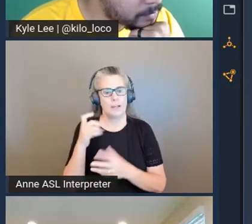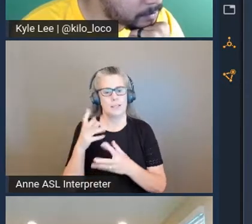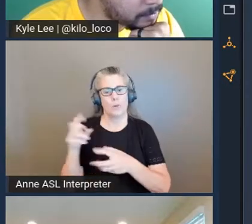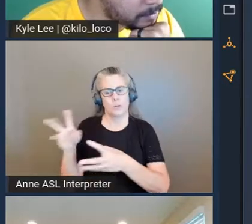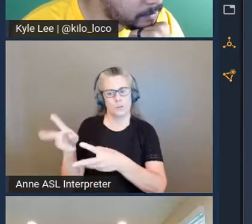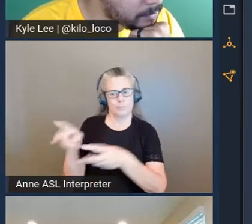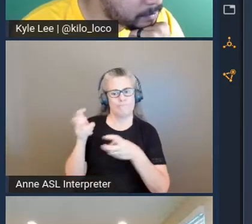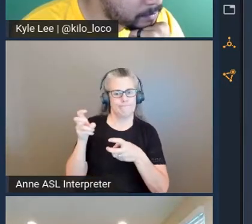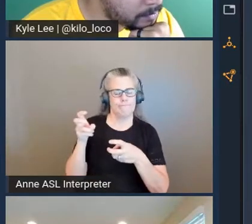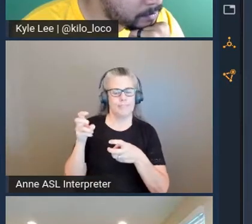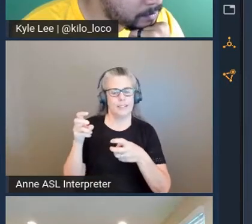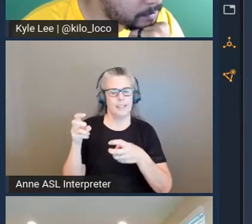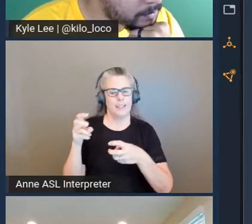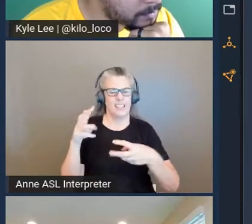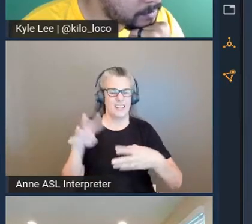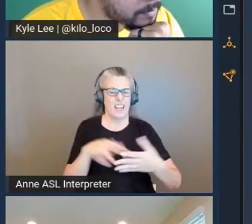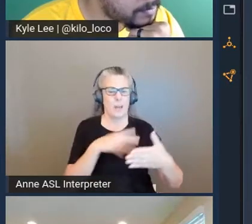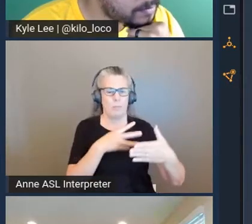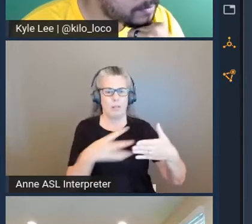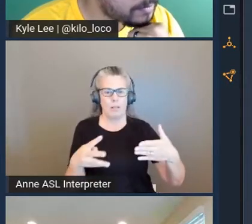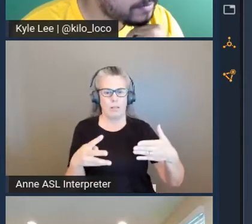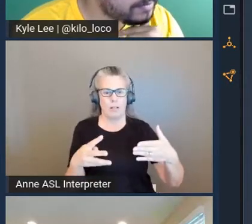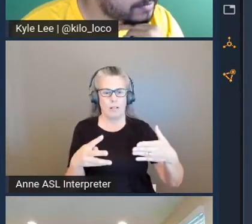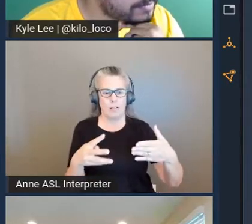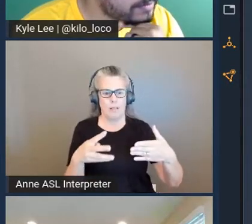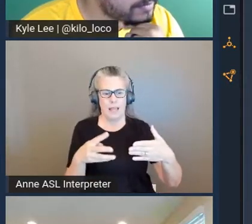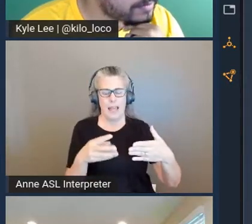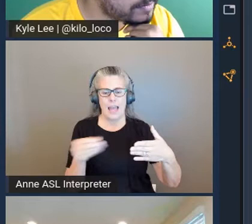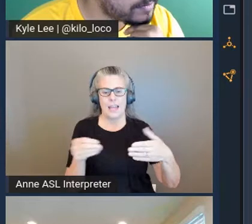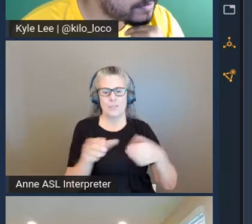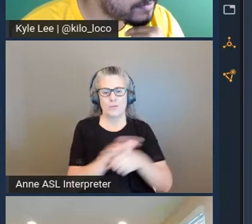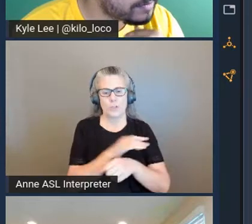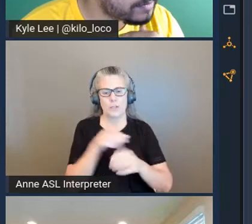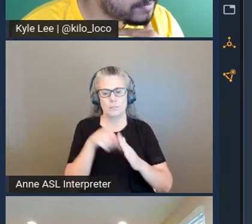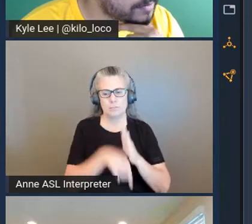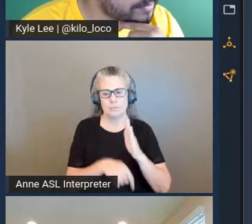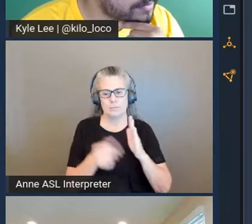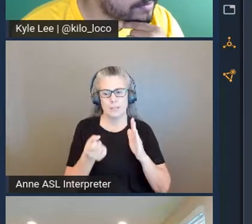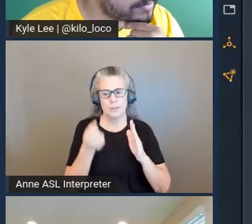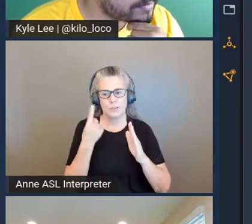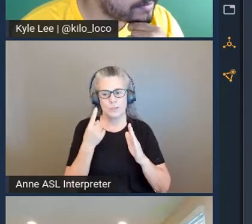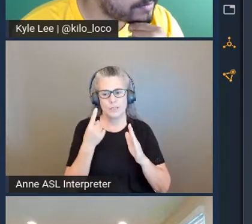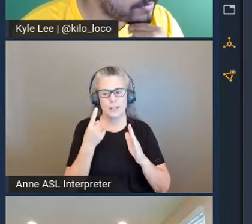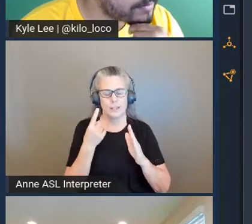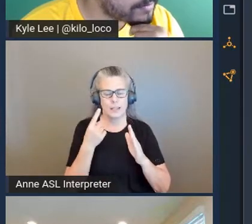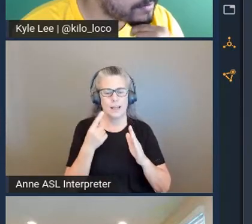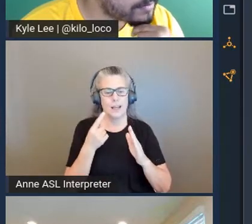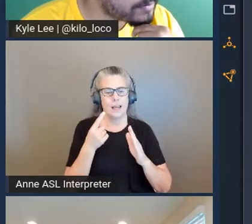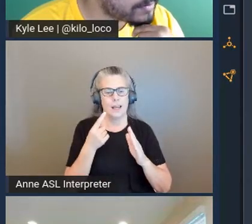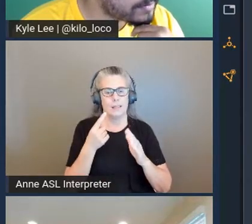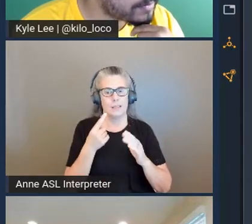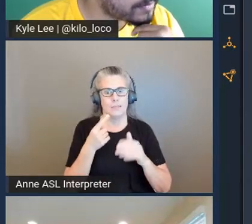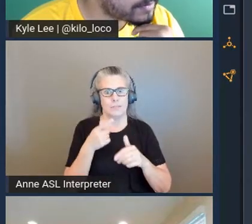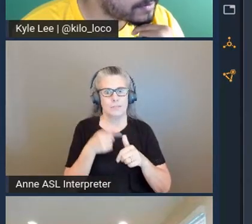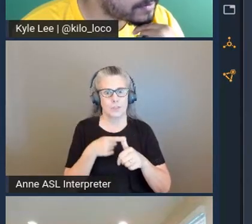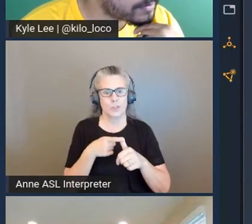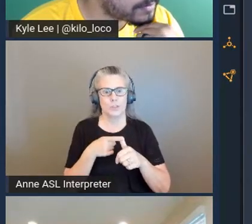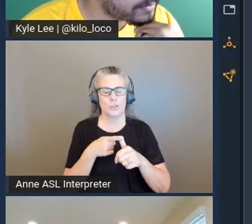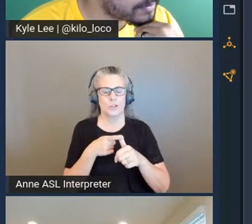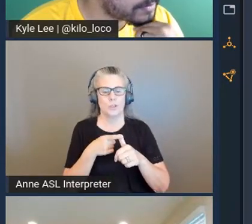and really understand more the shape of the data. I want to understand that.